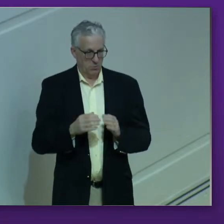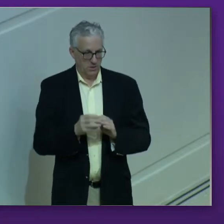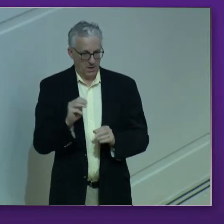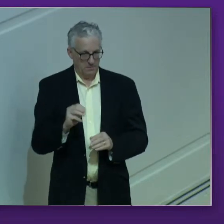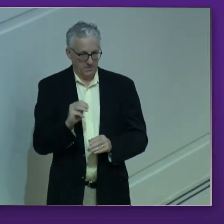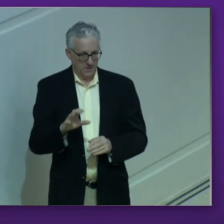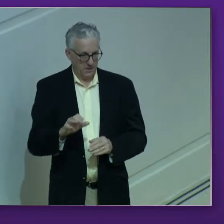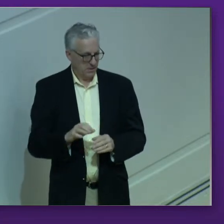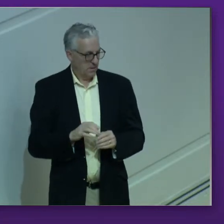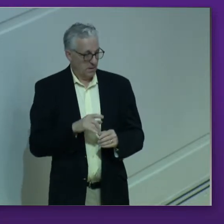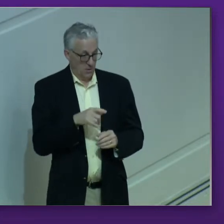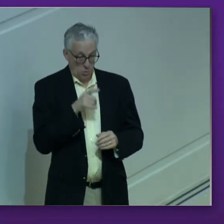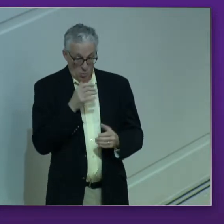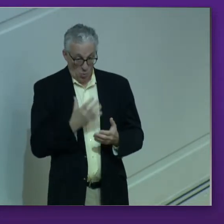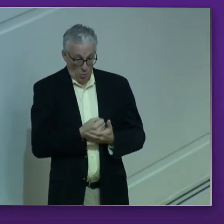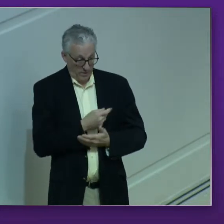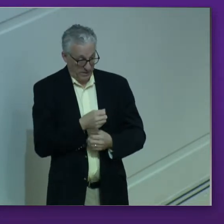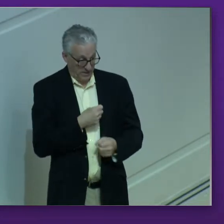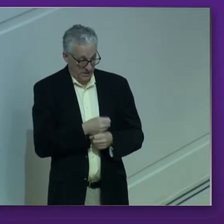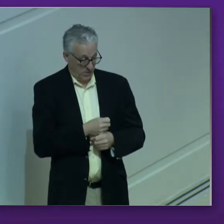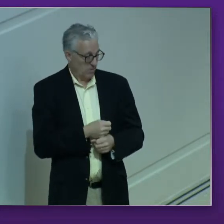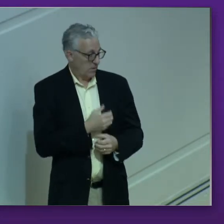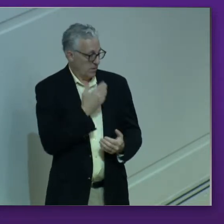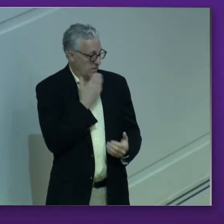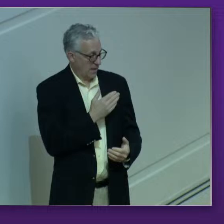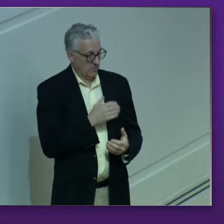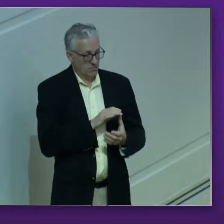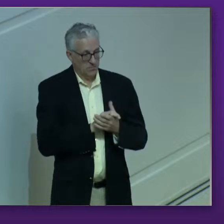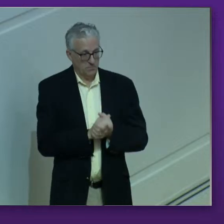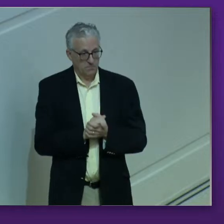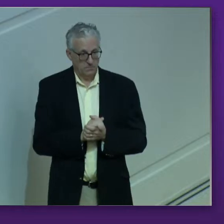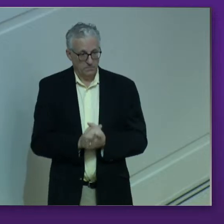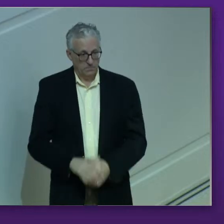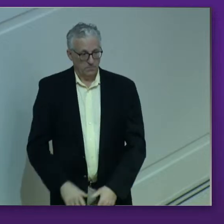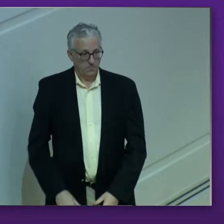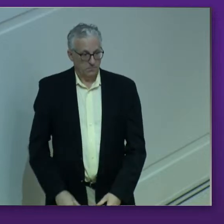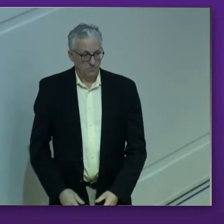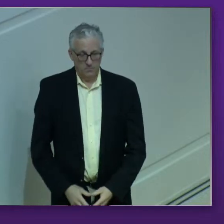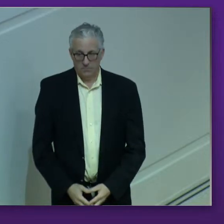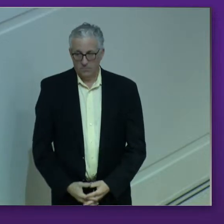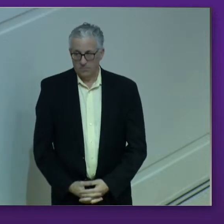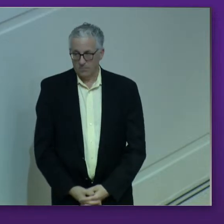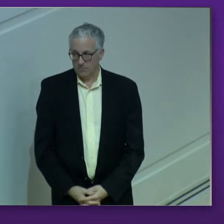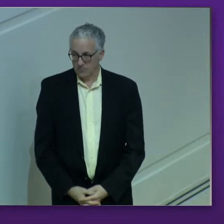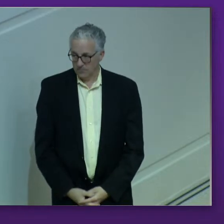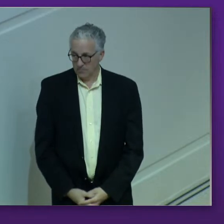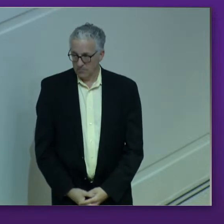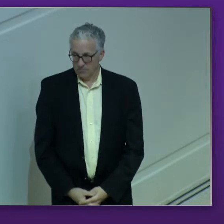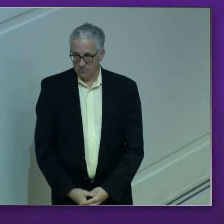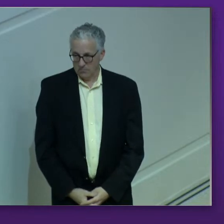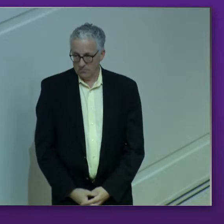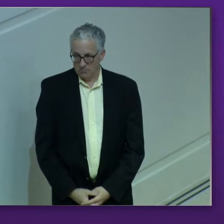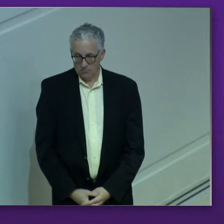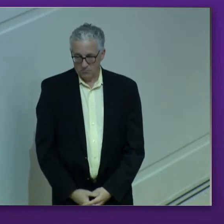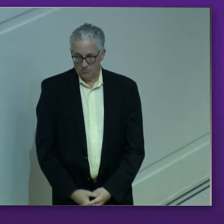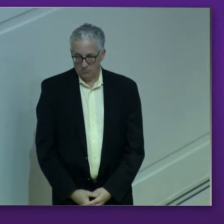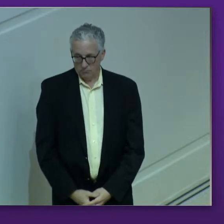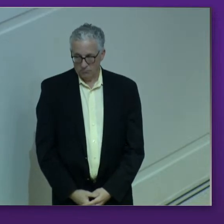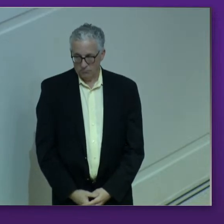GUIDANCE TO NEWLY ENROLLED STUDENTS FOSTERING ACADEMIC SUCCESS, RETENTION AND COMPLETION. WHILE AT THE SAME